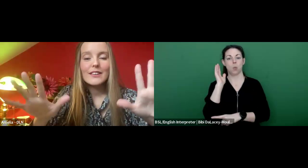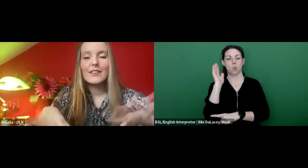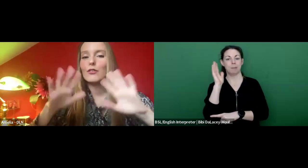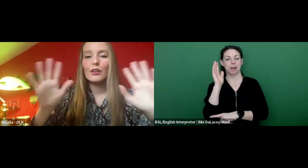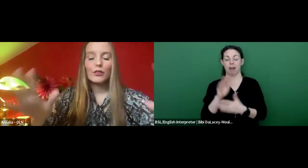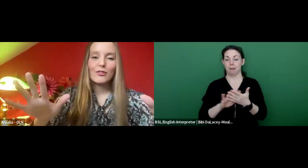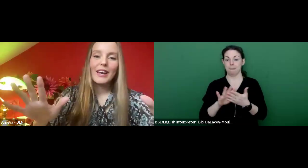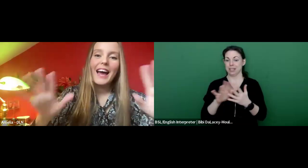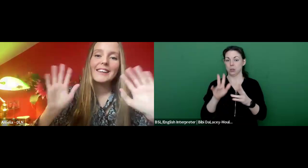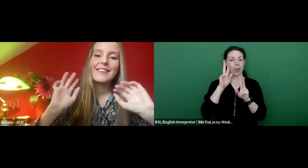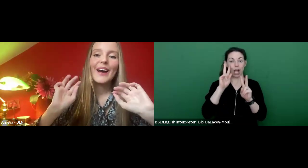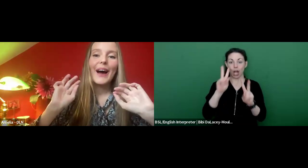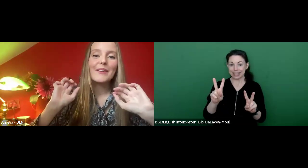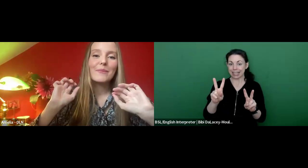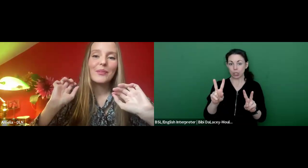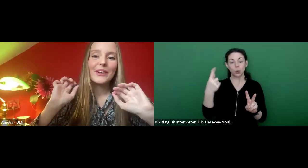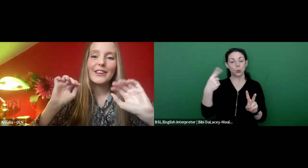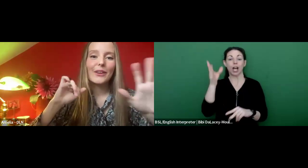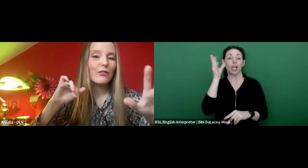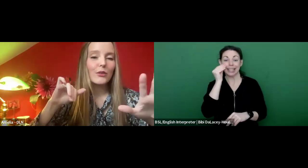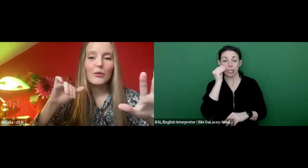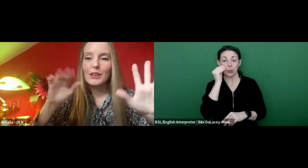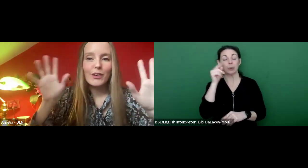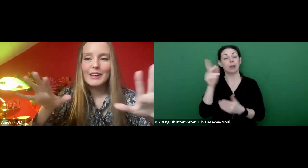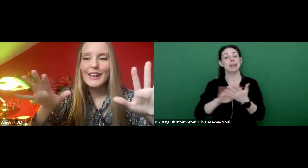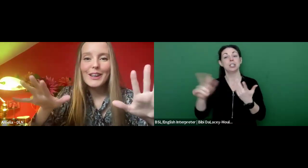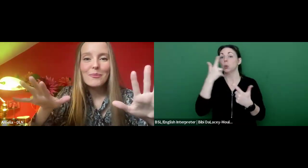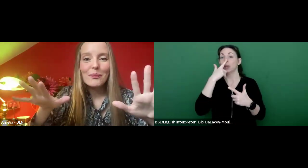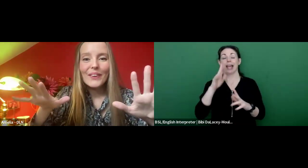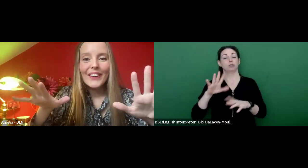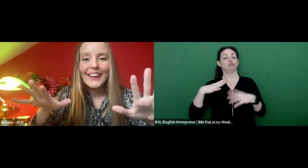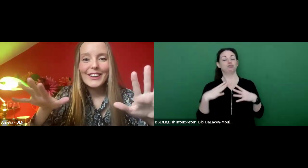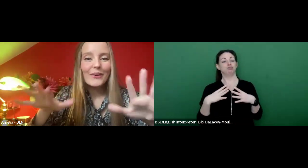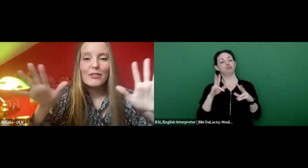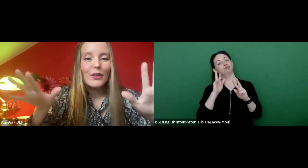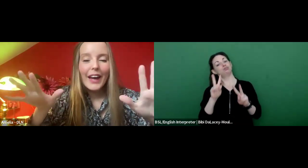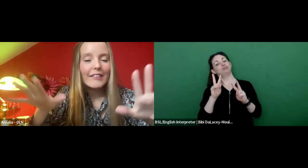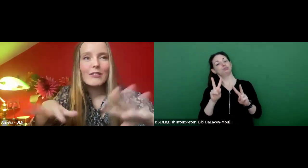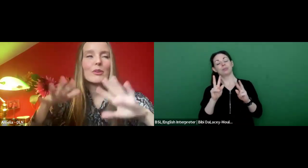audience, so feel free to relax. You know, if you... We are very You know, if you've got caring